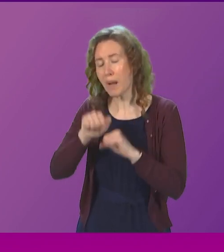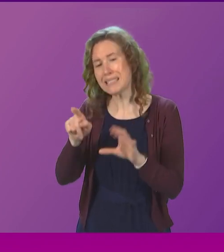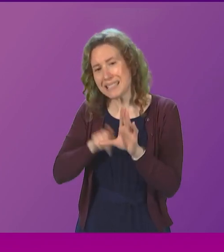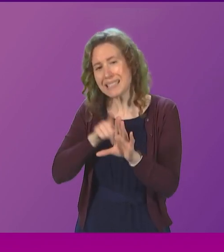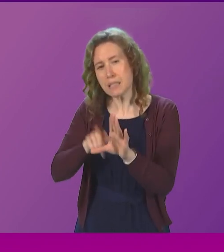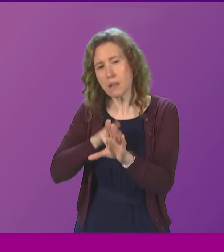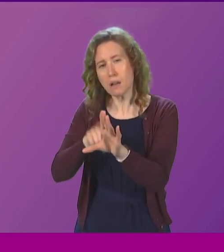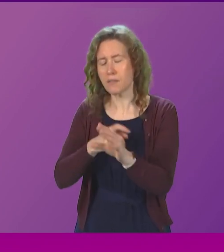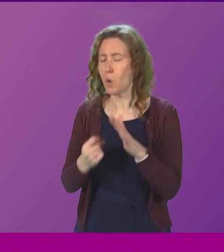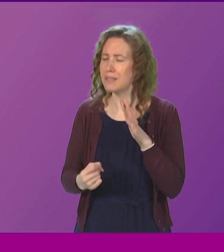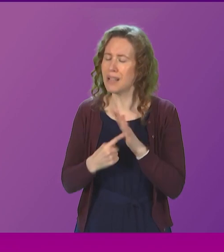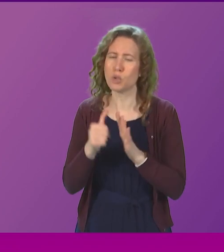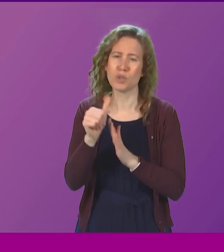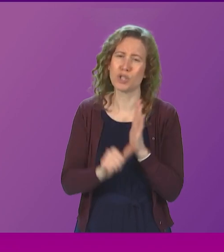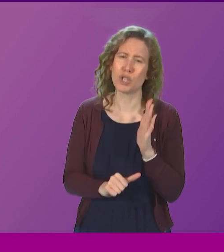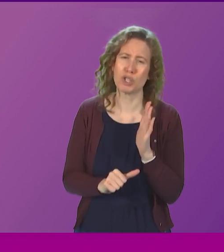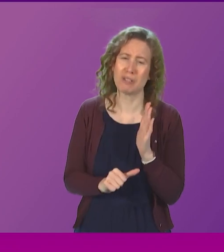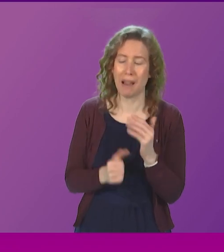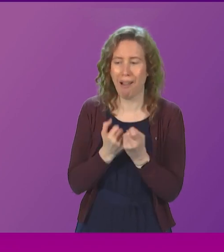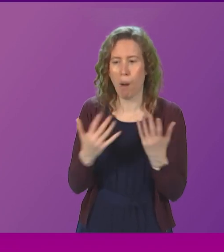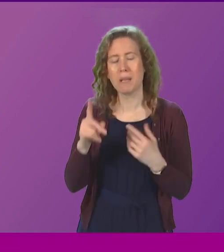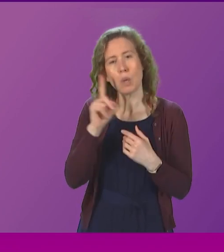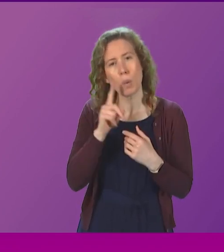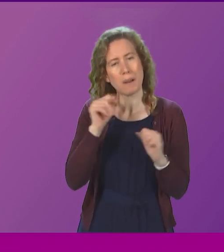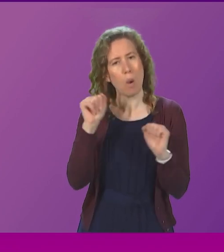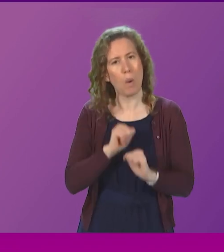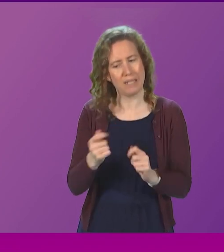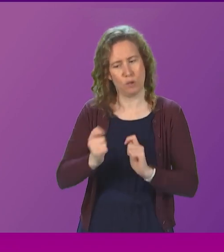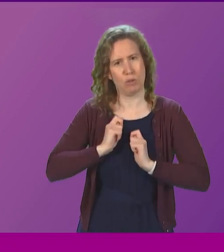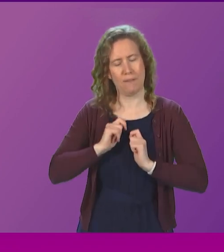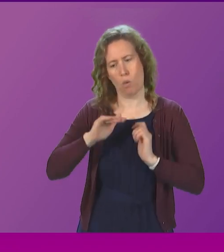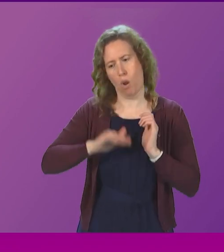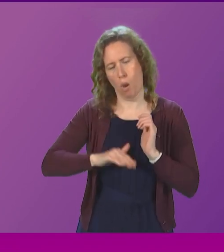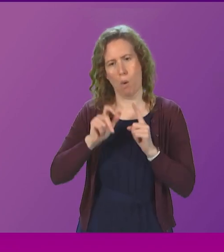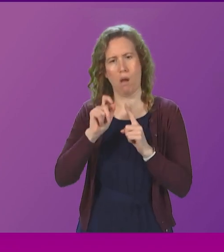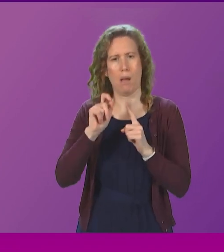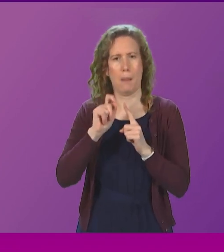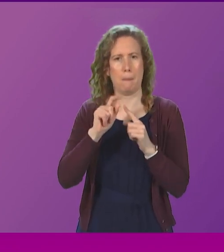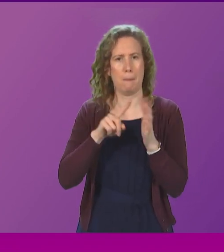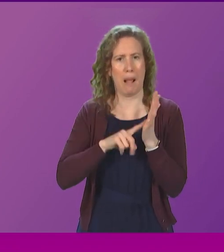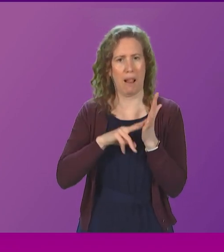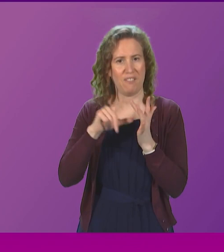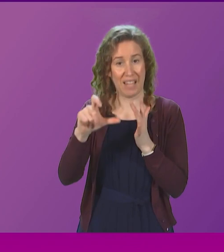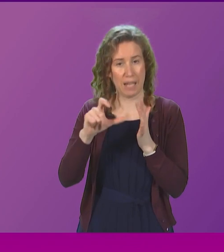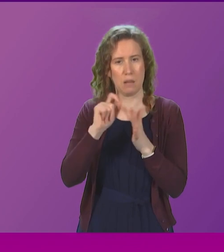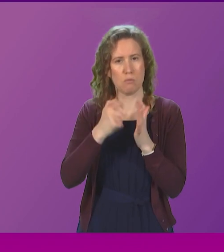that essential surgery. Does the First Minister know how many women are waiting for treatment for lower pelvic prolapse, and how long they have been waiting for?